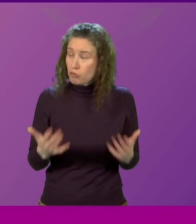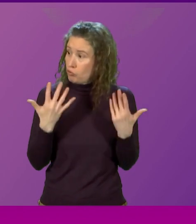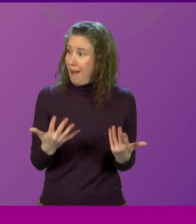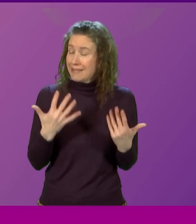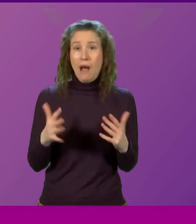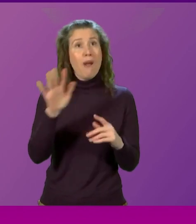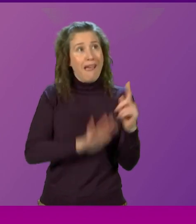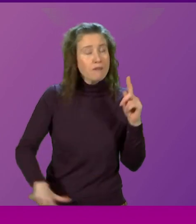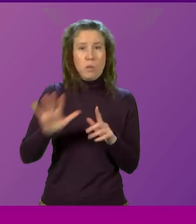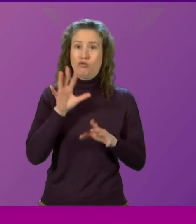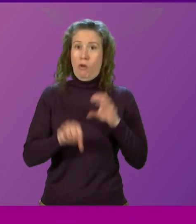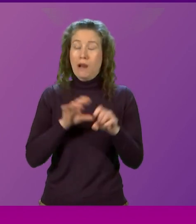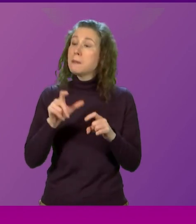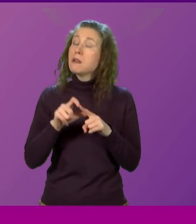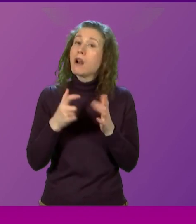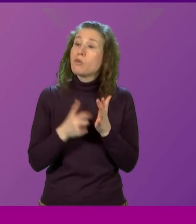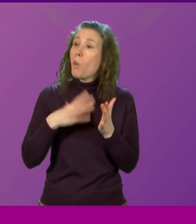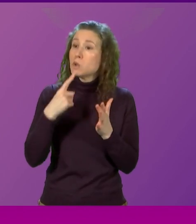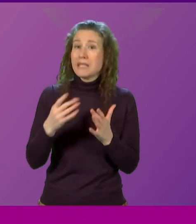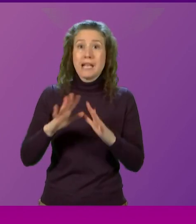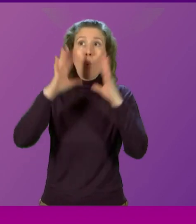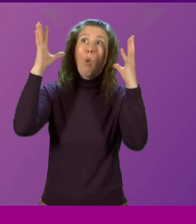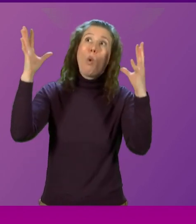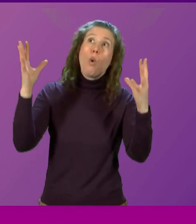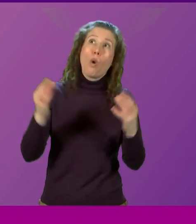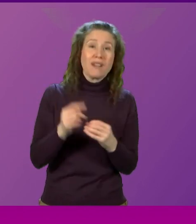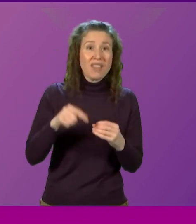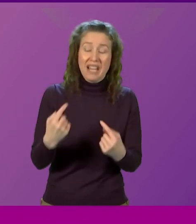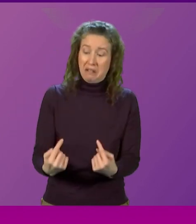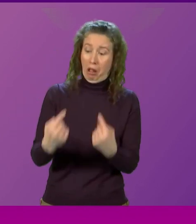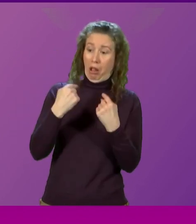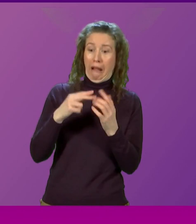If Douglas Ross wants to say that this is all specifically about this Scottish National